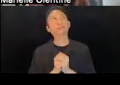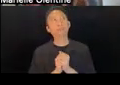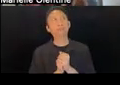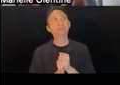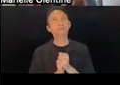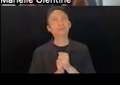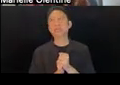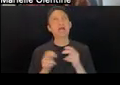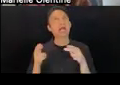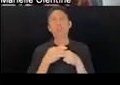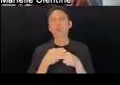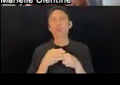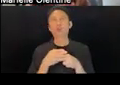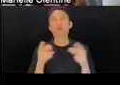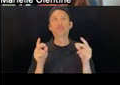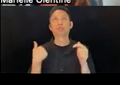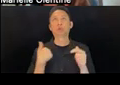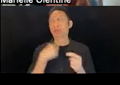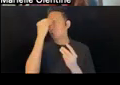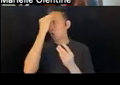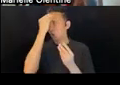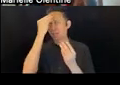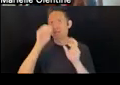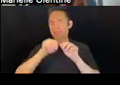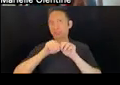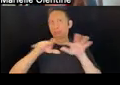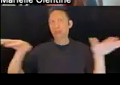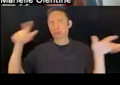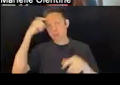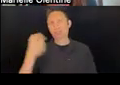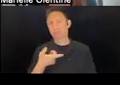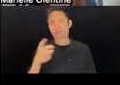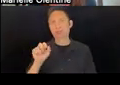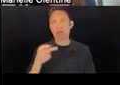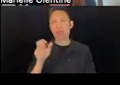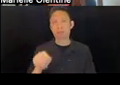There's been a lot of turnover at these institutions